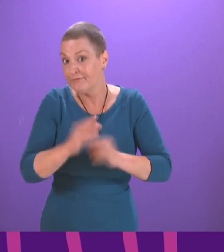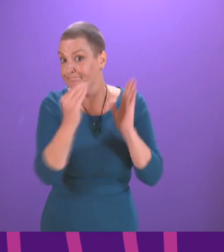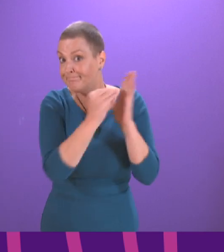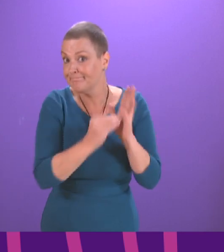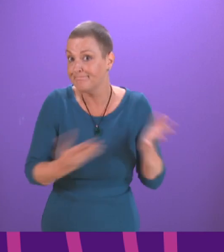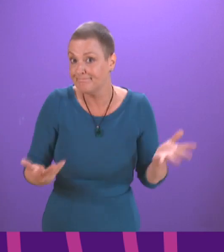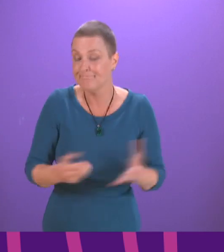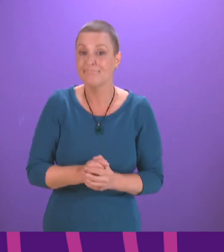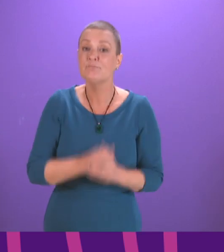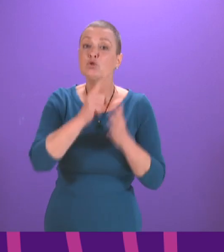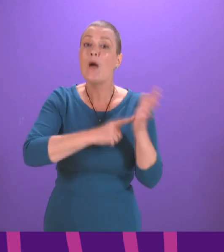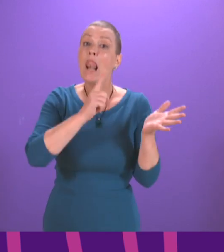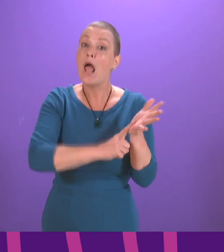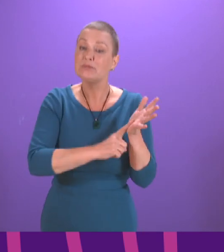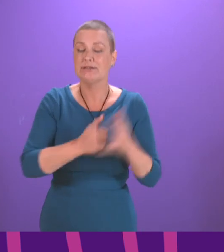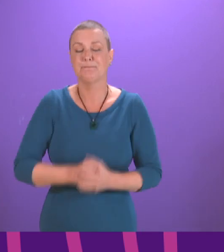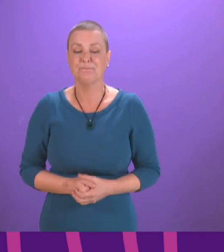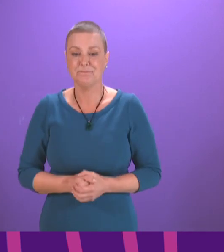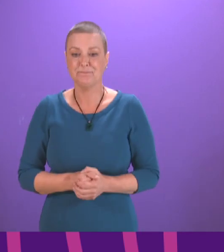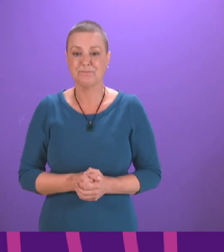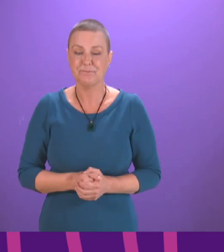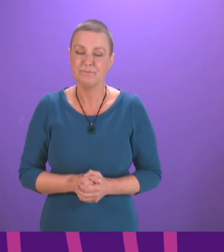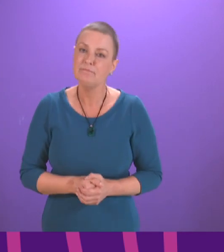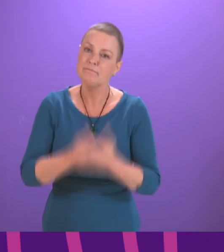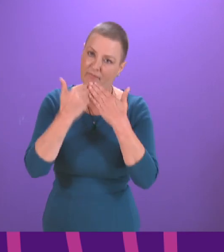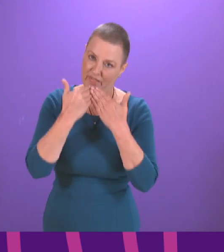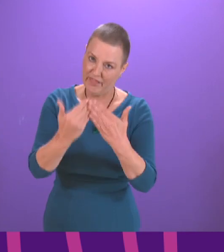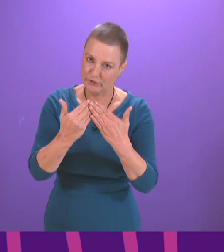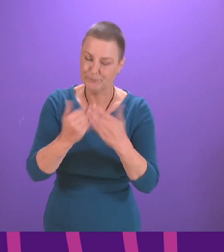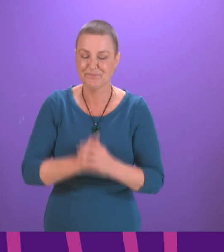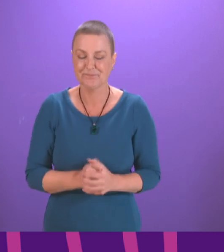Care Services (Reductions) Johann Lamont (Glasgow) (Lab):